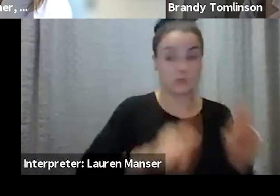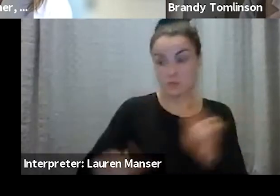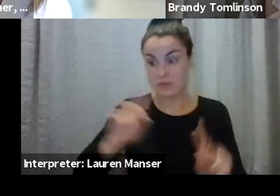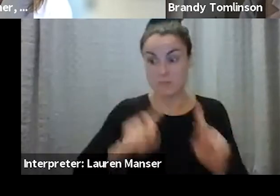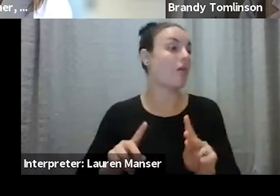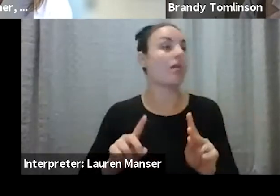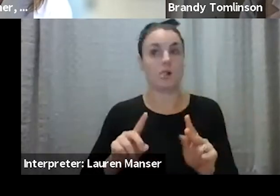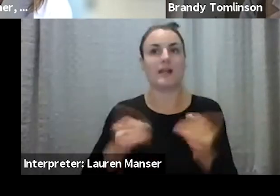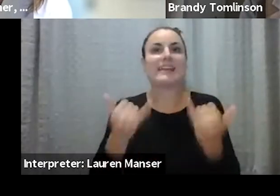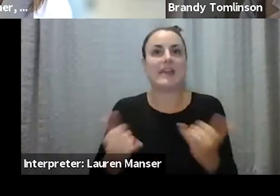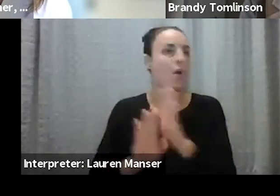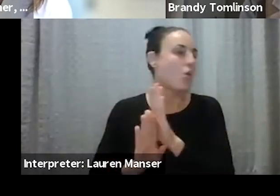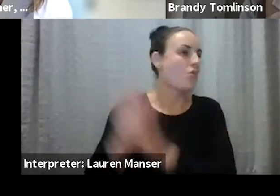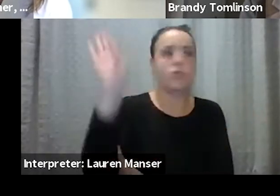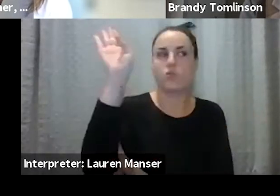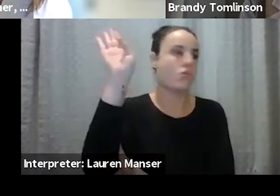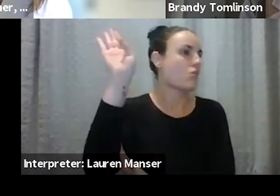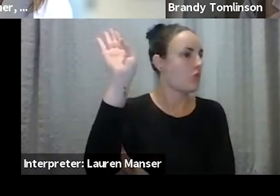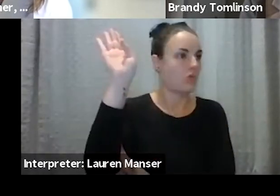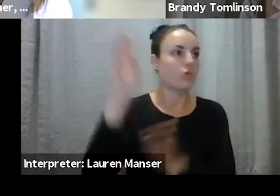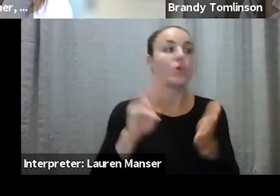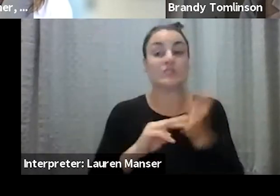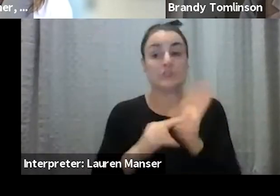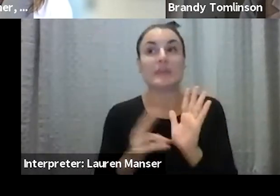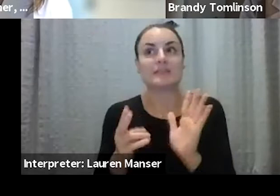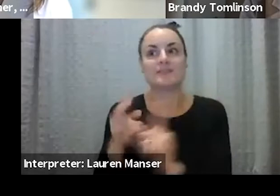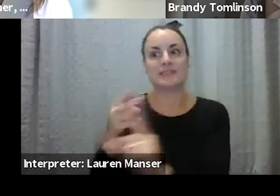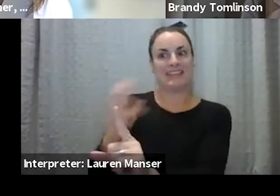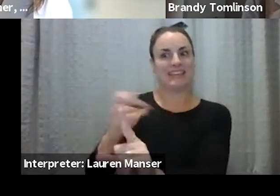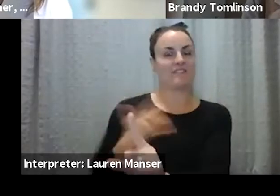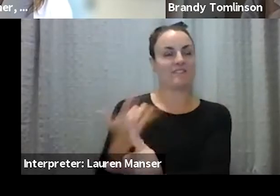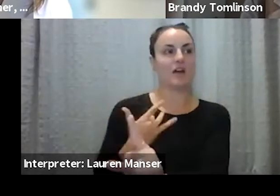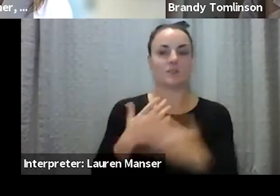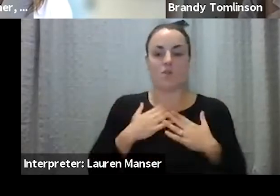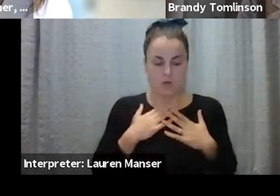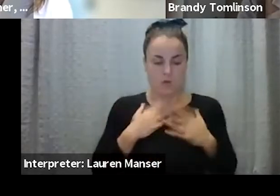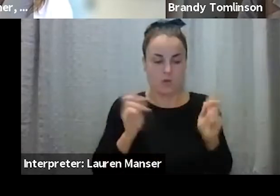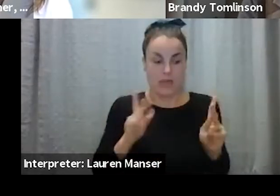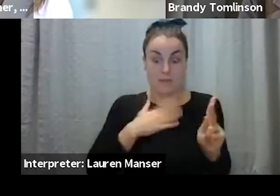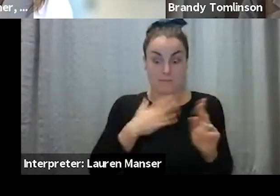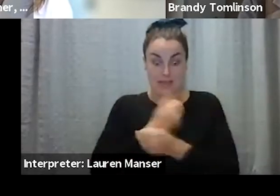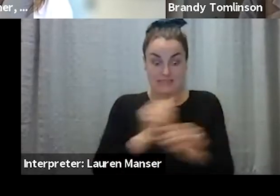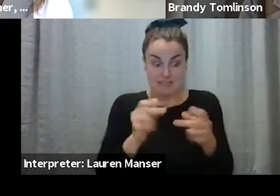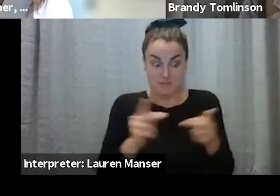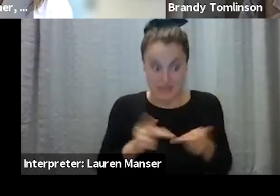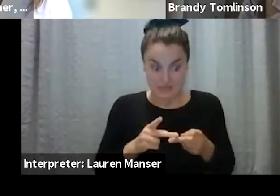and has really led to him feeling like the only safe space for him is inside his home.